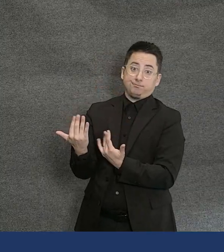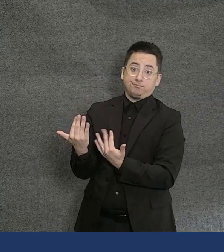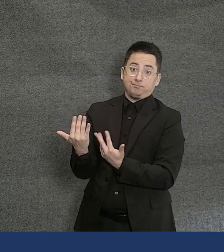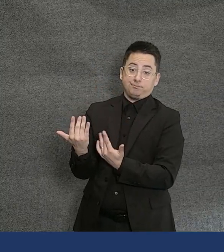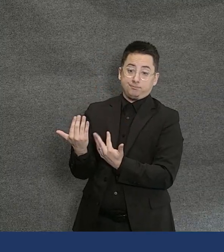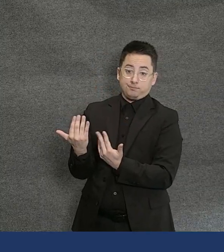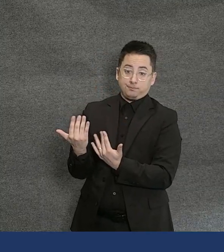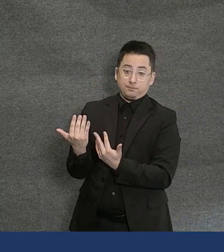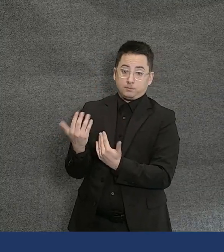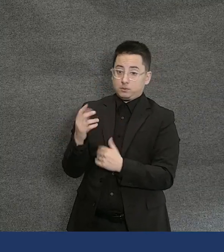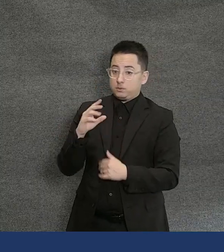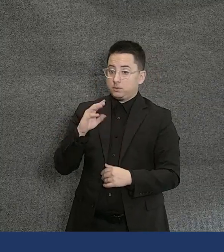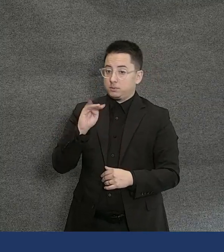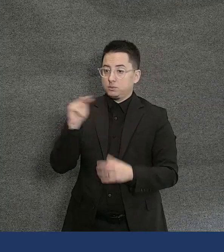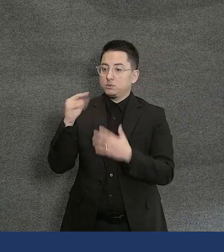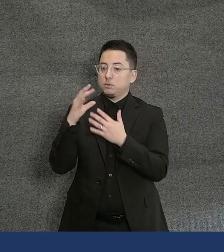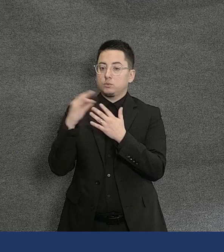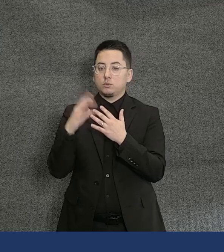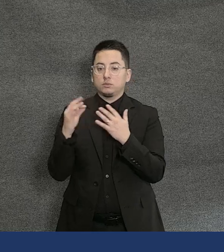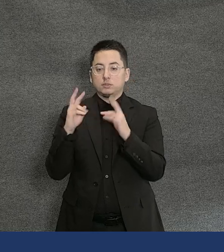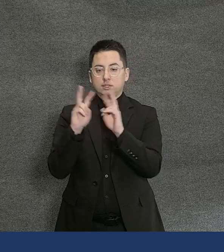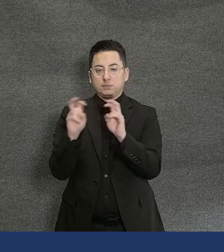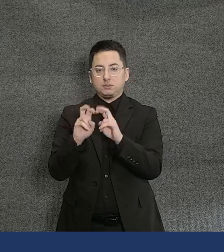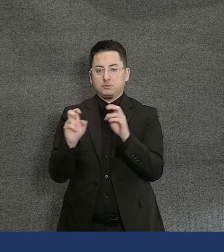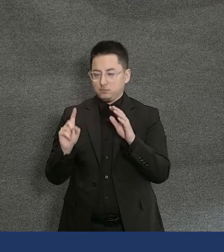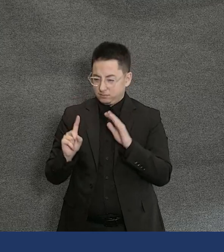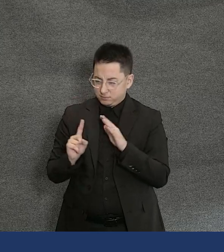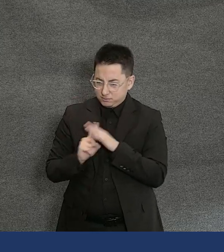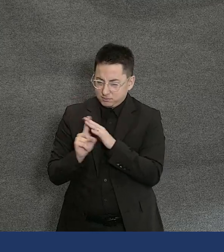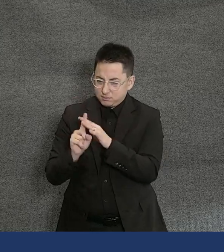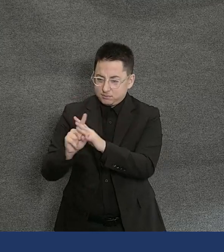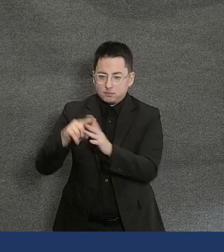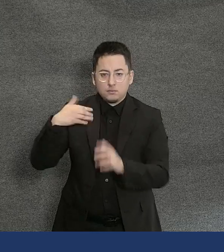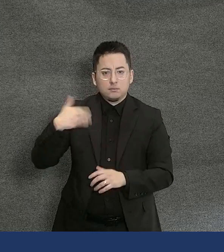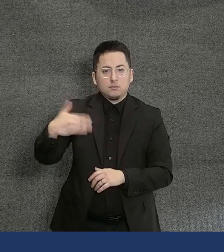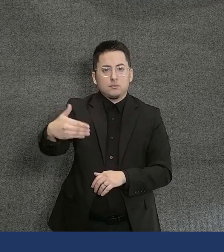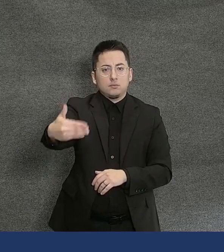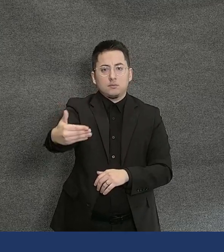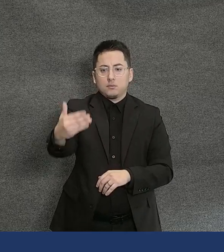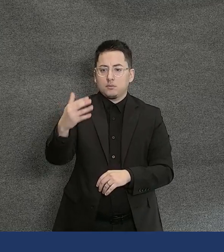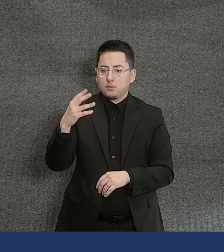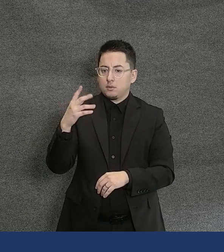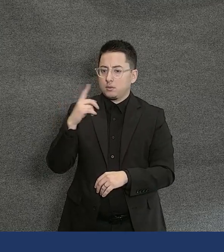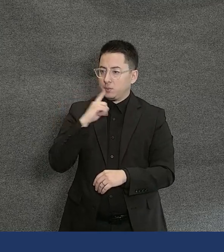assessments and the length that they are reliving trauma in many cases